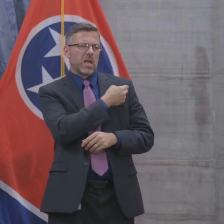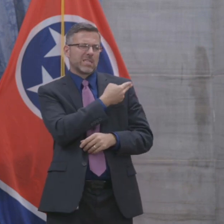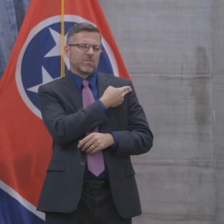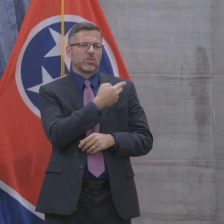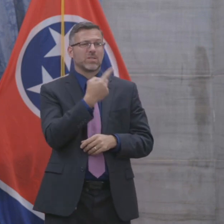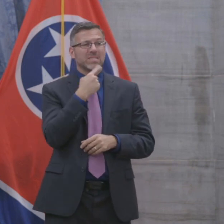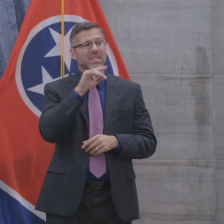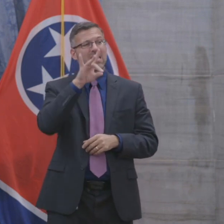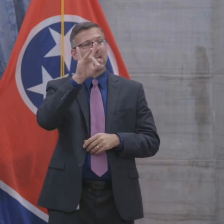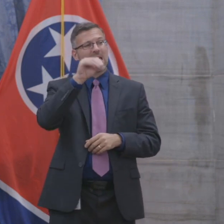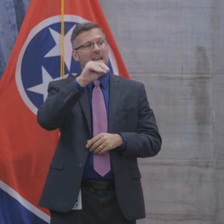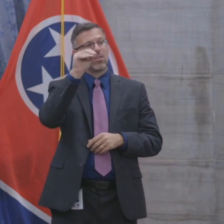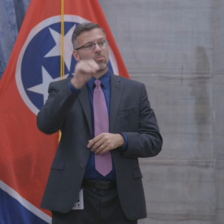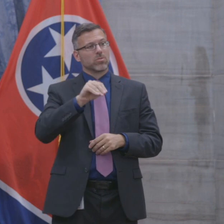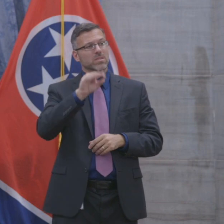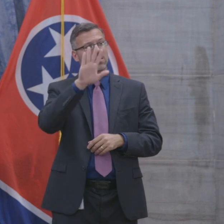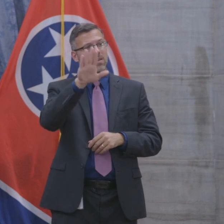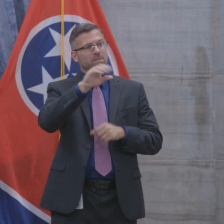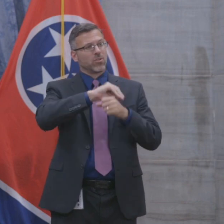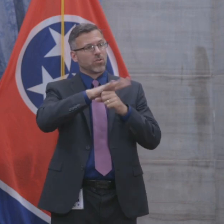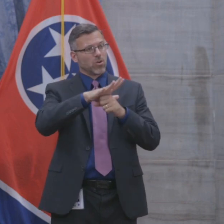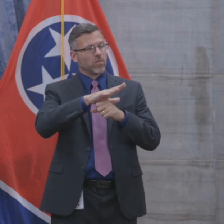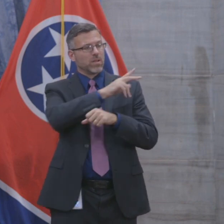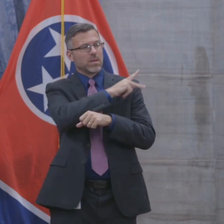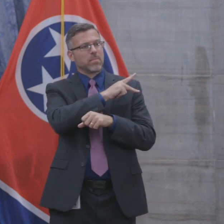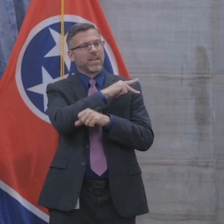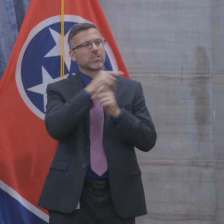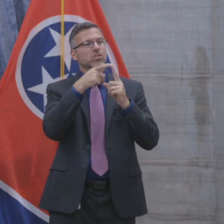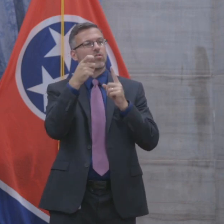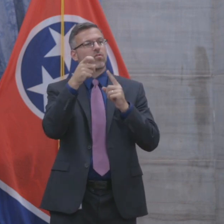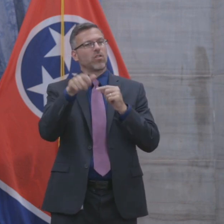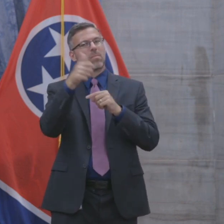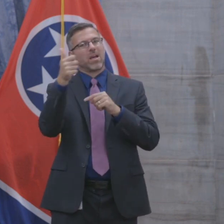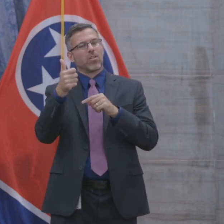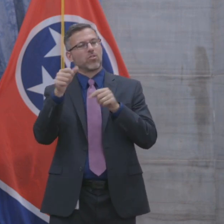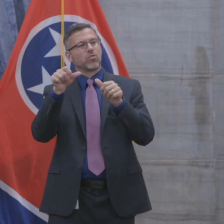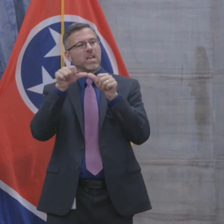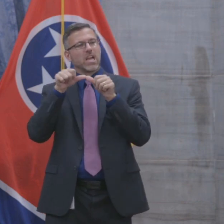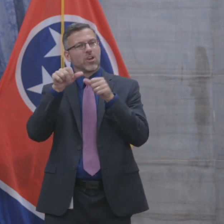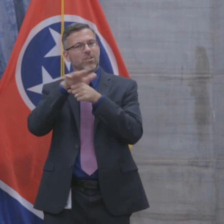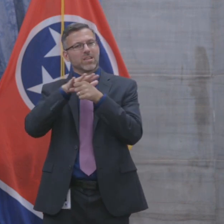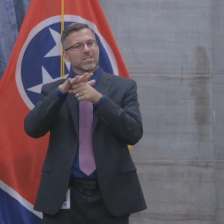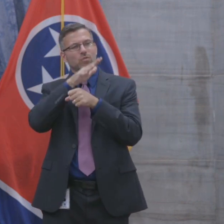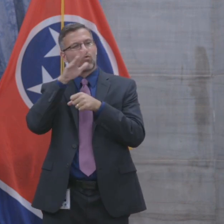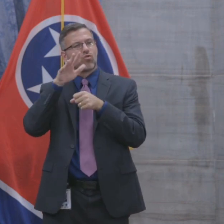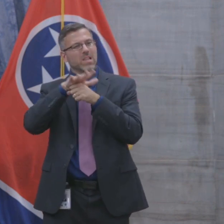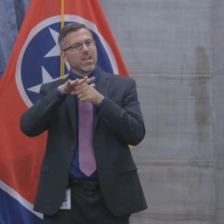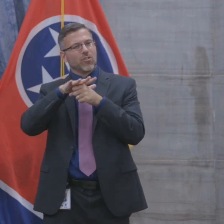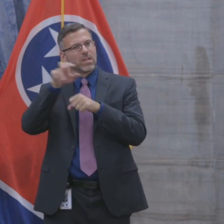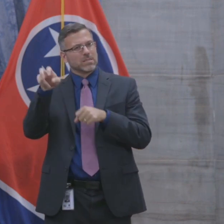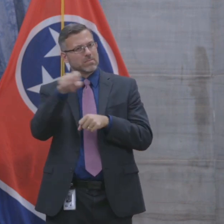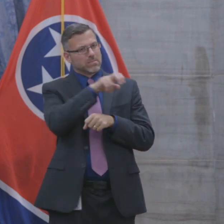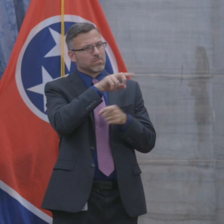Commissioner, we have -- you've talked about the lagging indicators. While we have seen a dramatic drop in